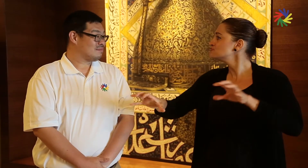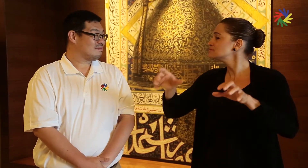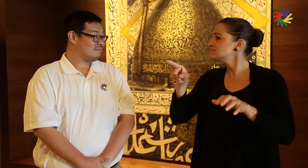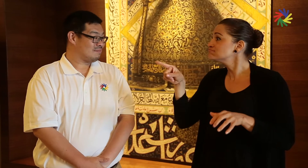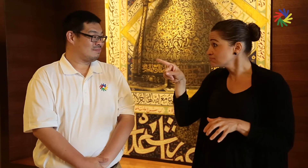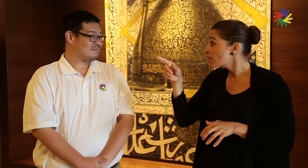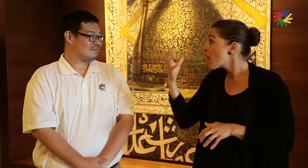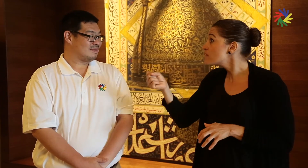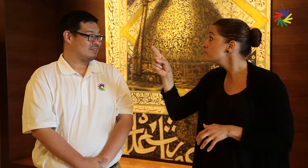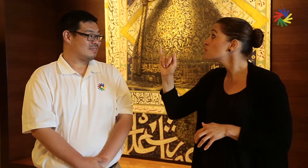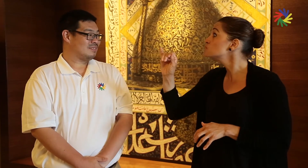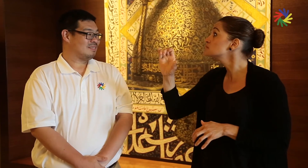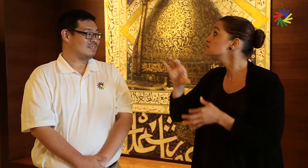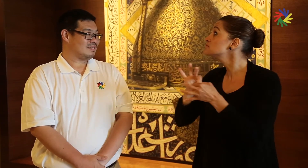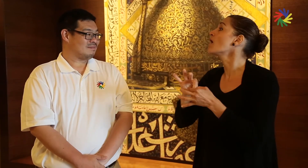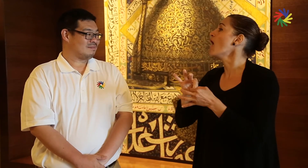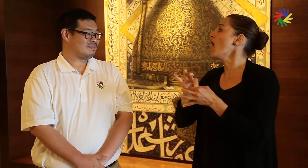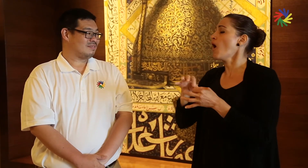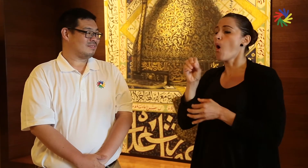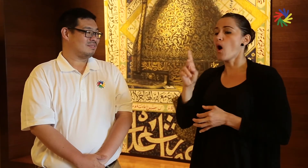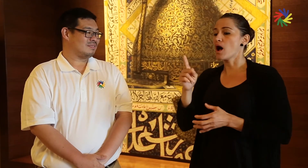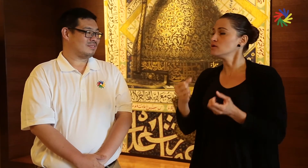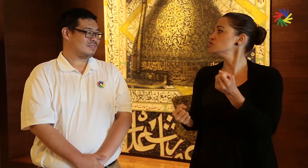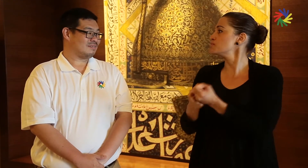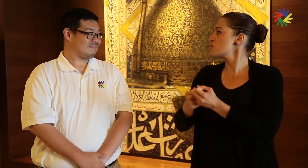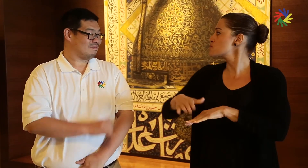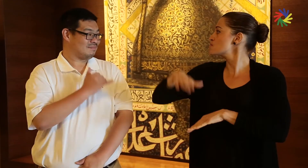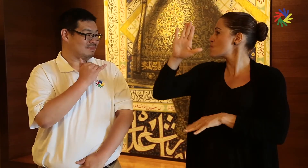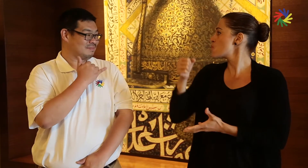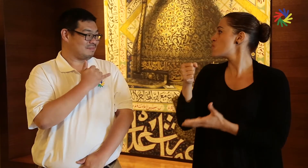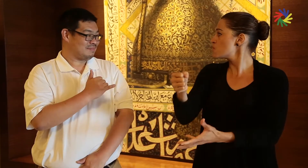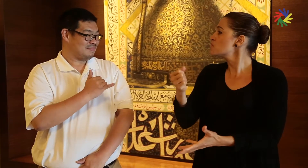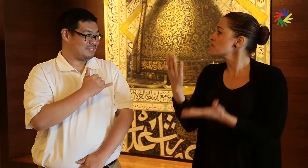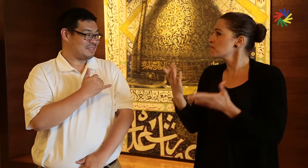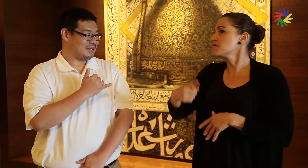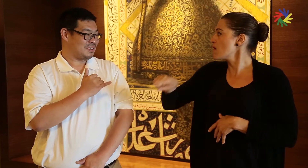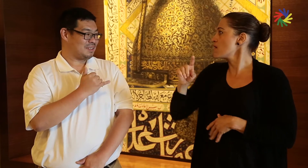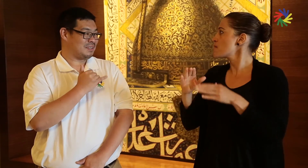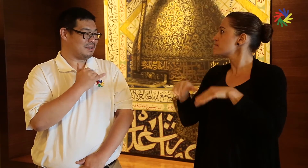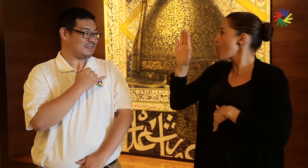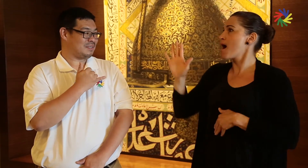to assist ICSD member countries once they see the solid relationship between IOC and ICSD. They may be able to help with the